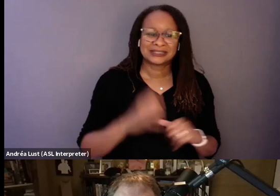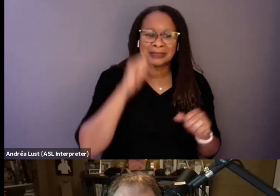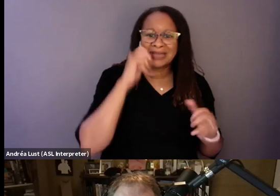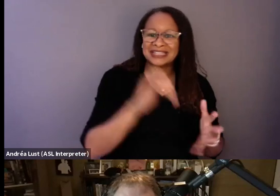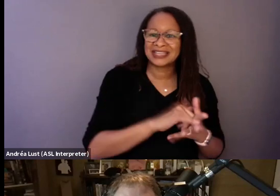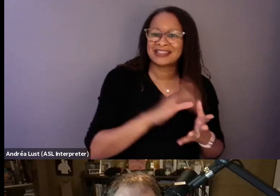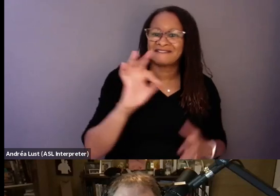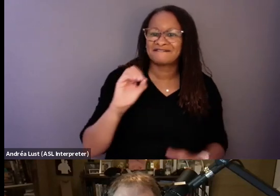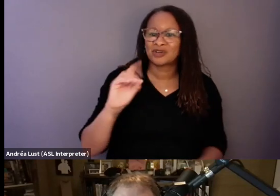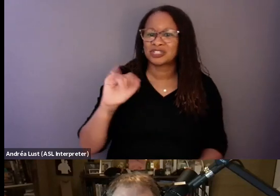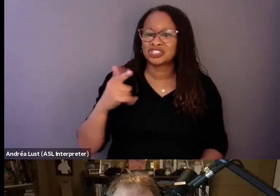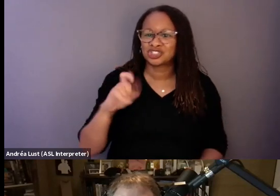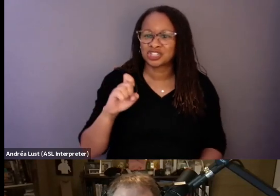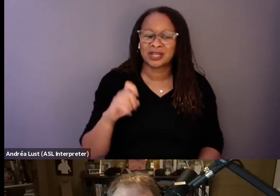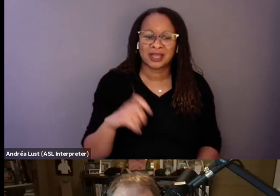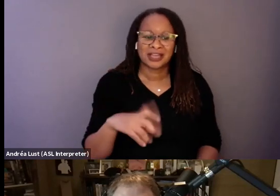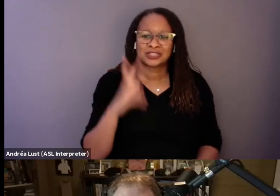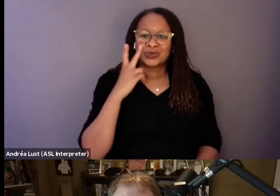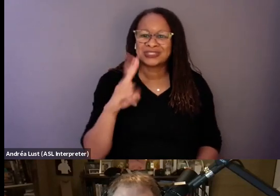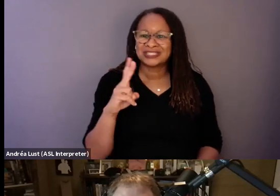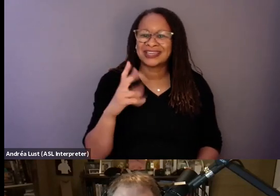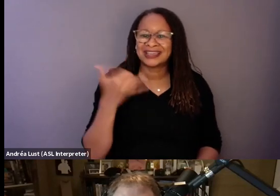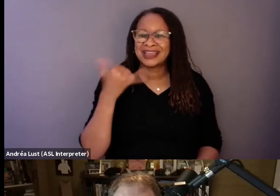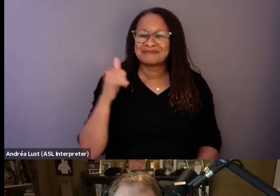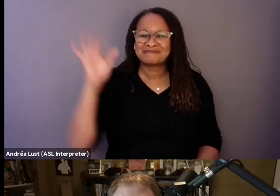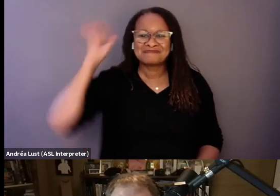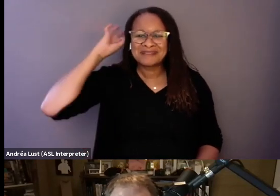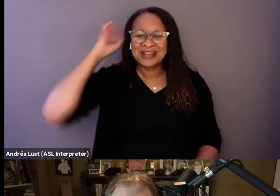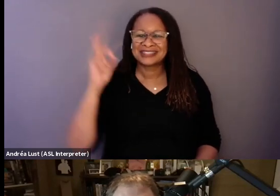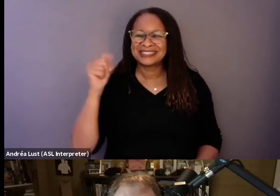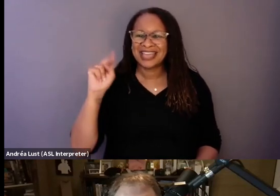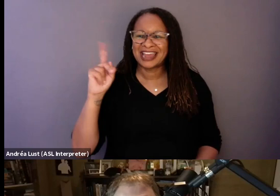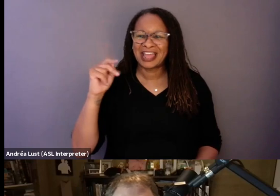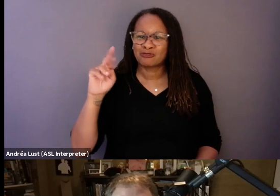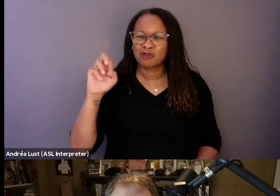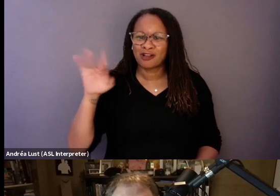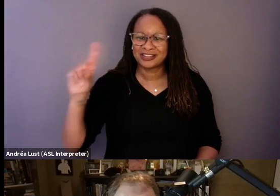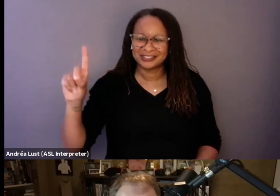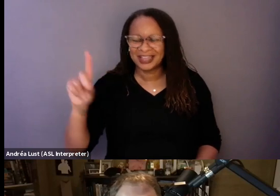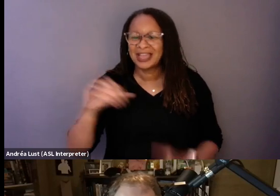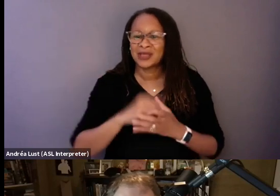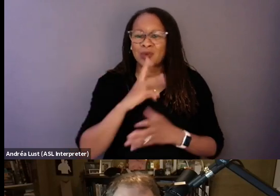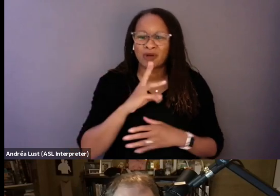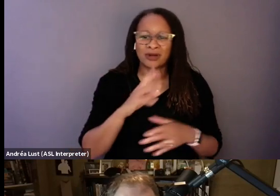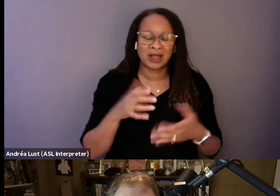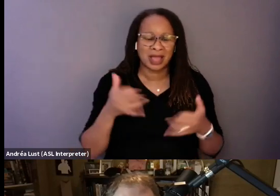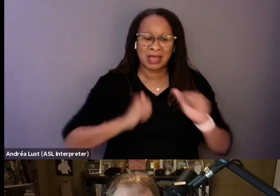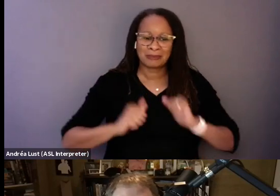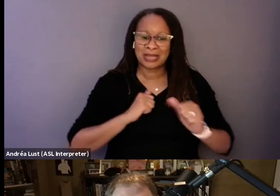and you see bleach hair Dan Akroyd running into the water with John and playing croquet and John preparing the barbecue.